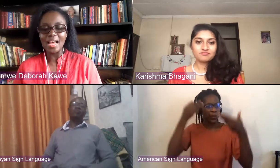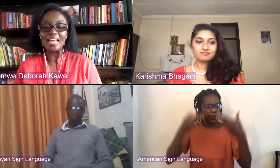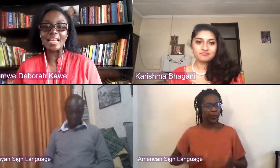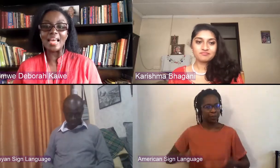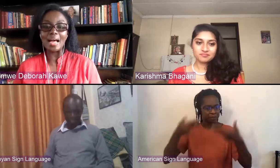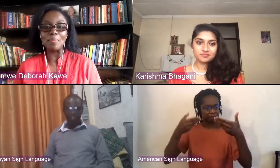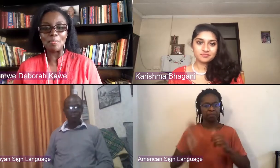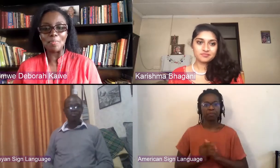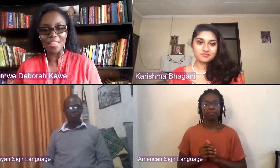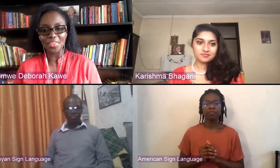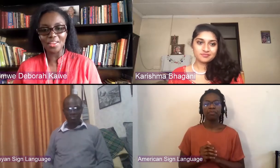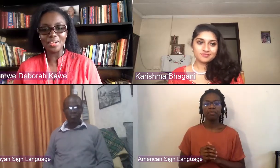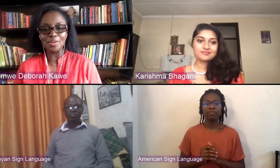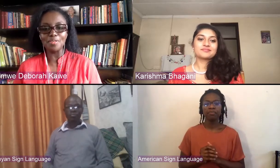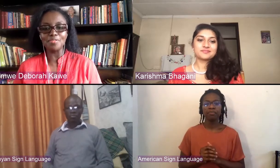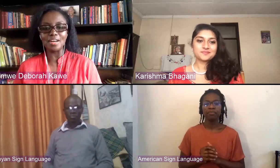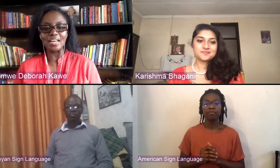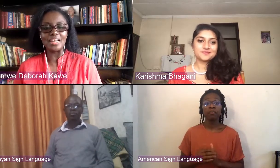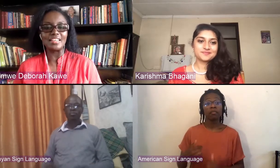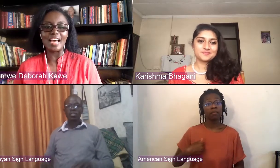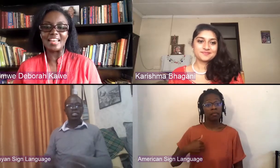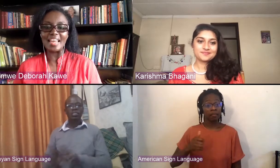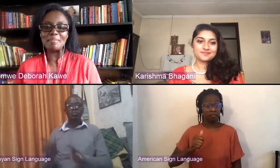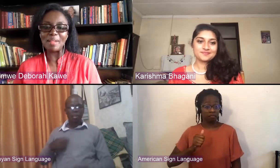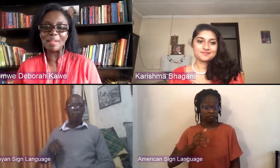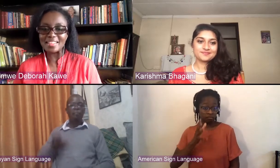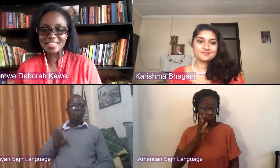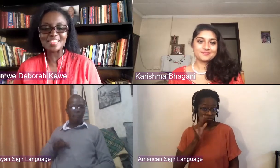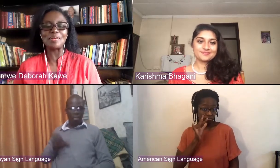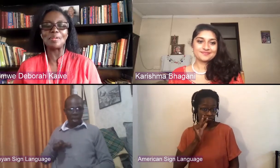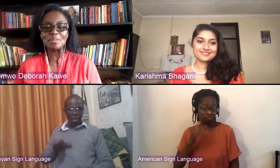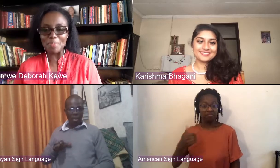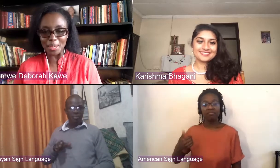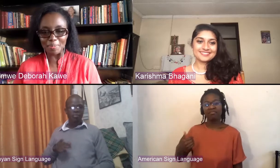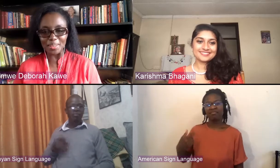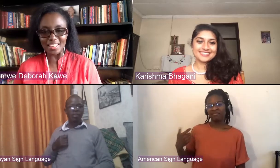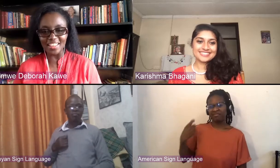And I am a mother of a nine months old baby